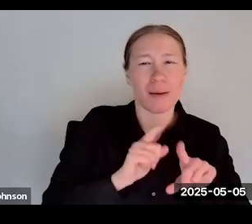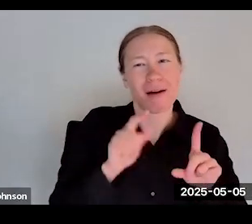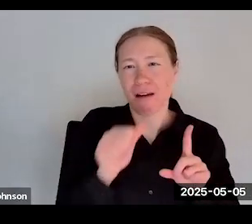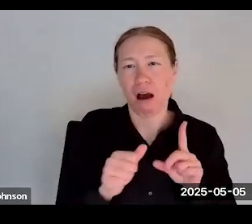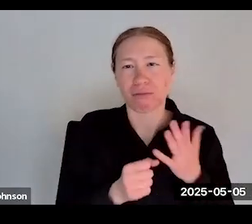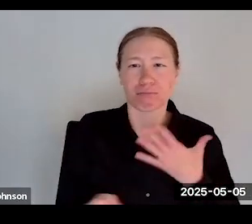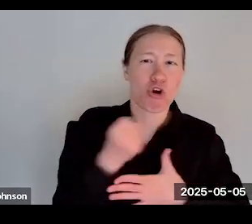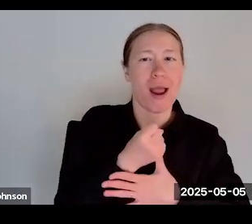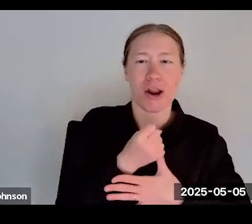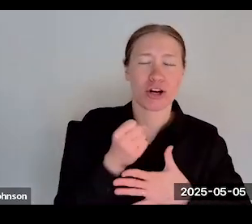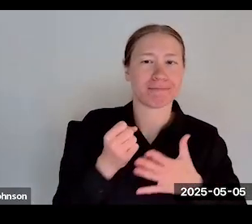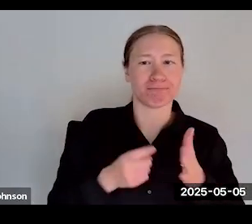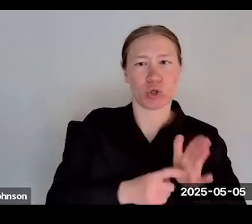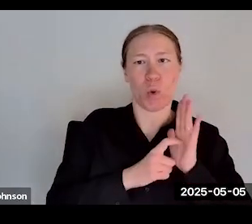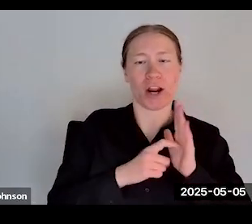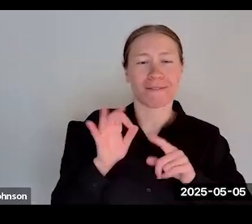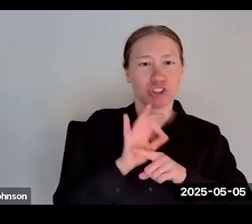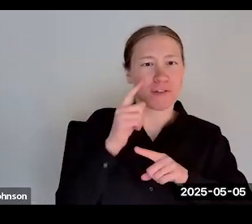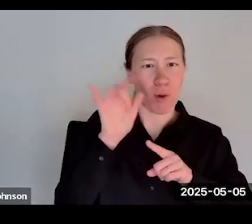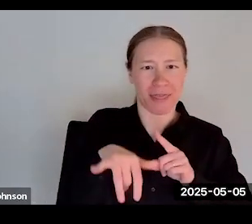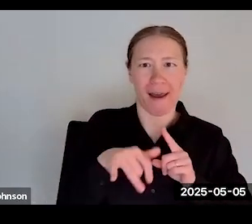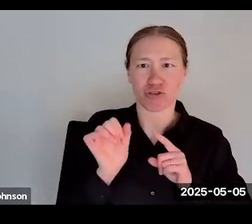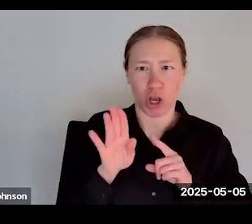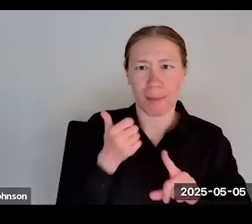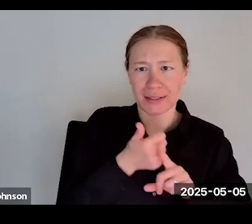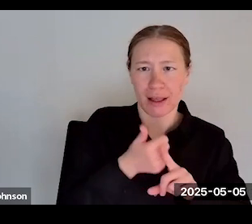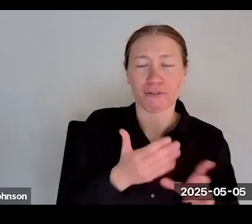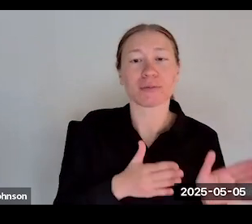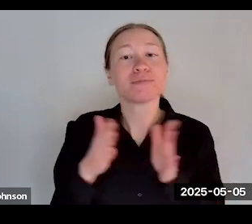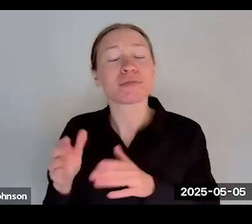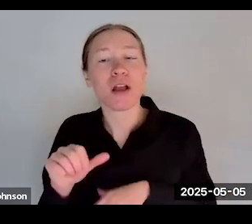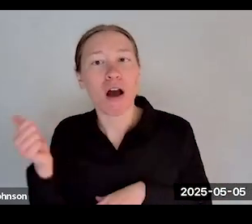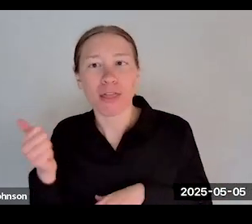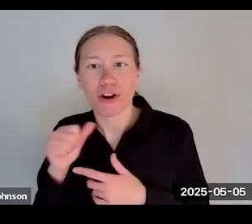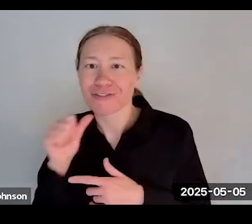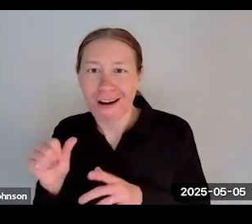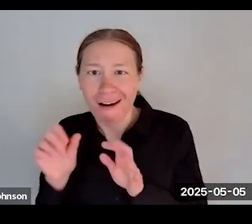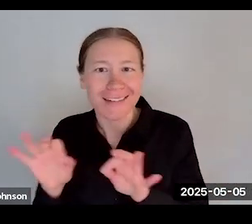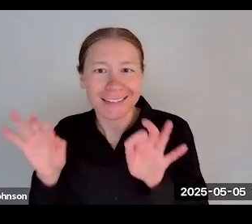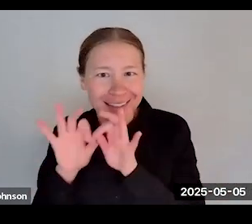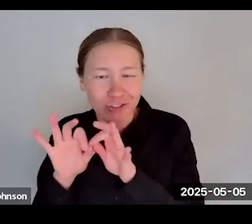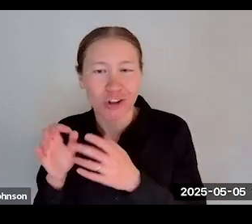of the position itself. Another example of a non-essential function is that same office assistant